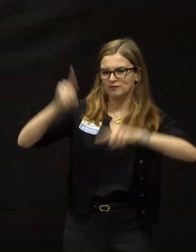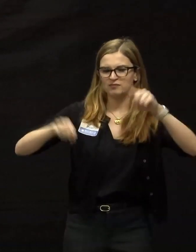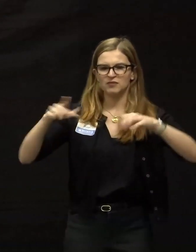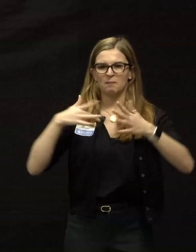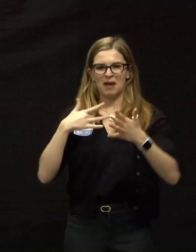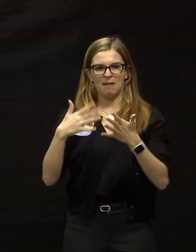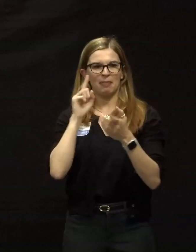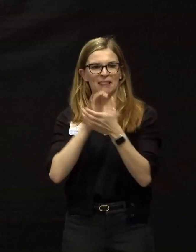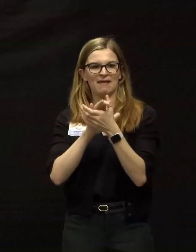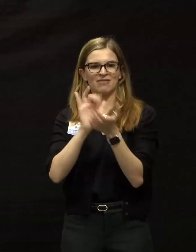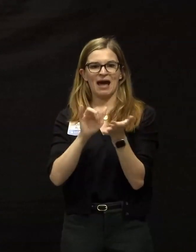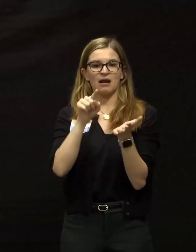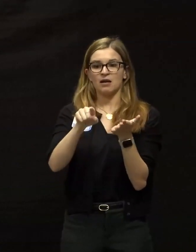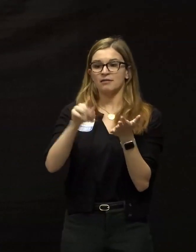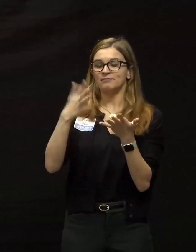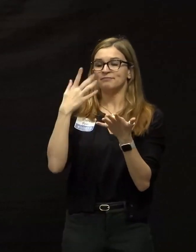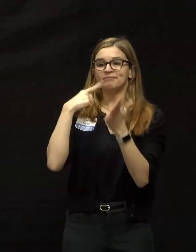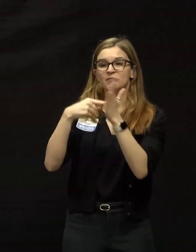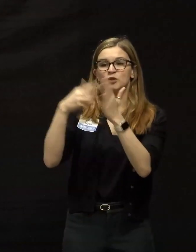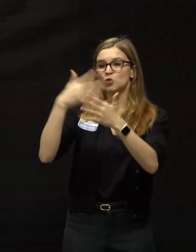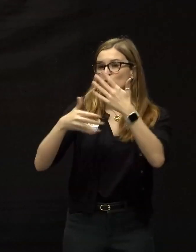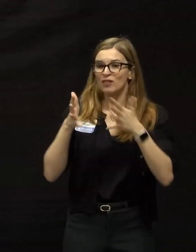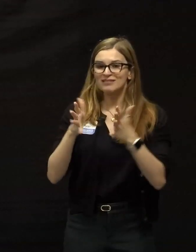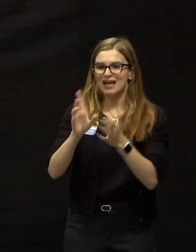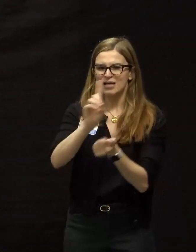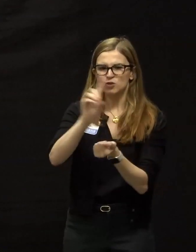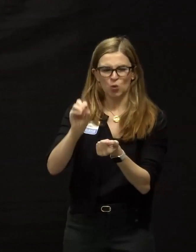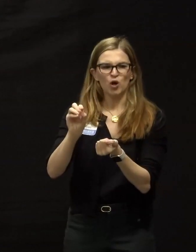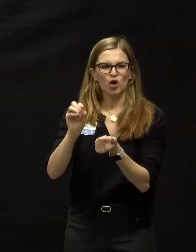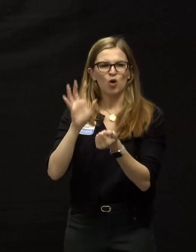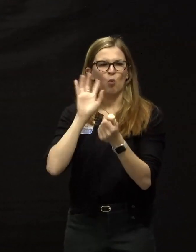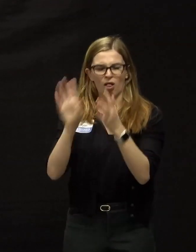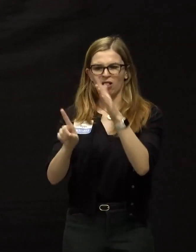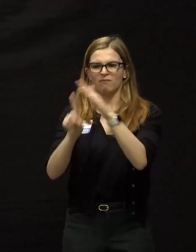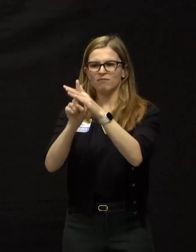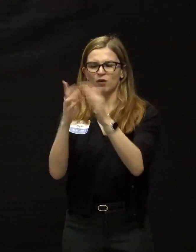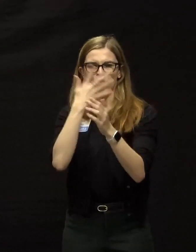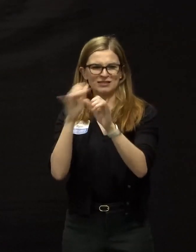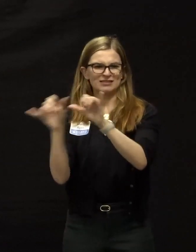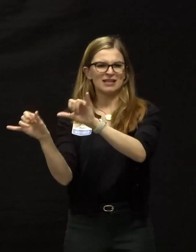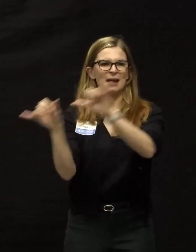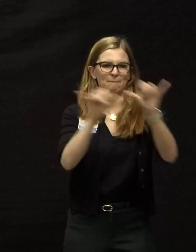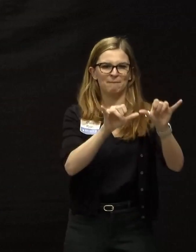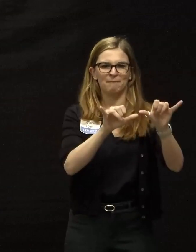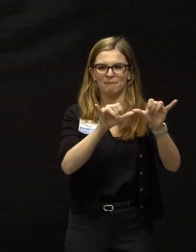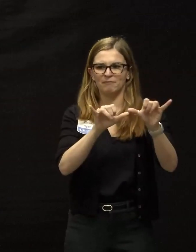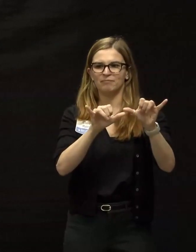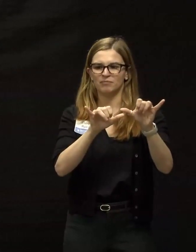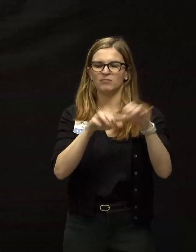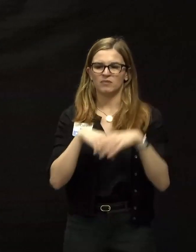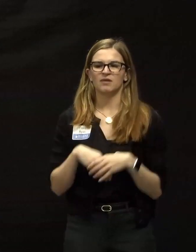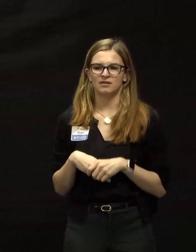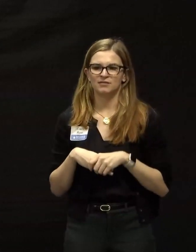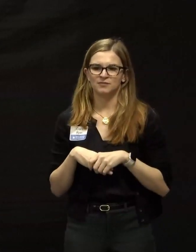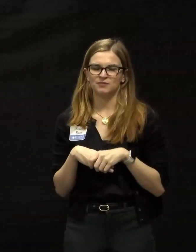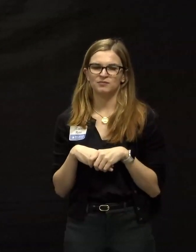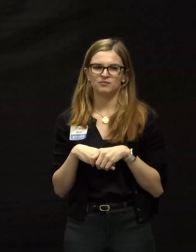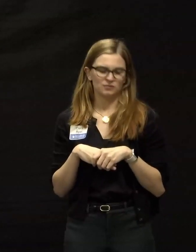So there's no variety, there's no, and again, the belief is that that's gonna look consistently the same